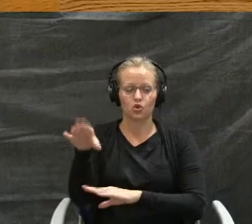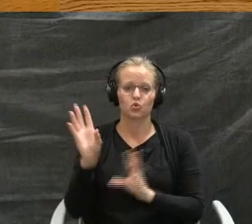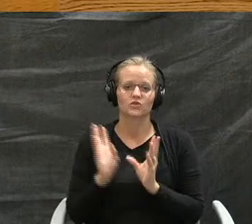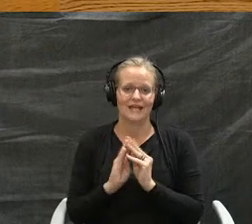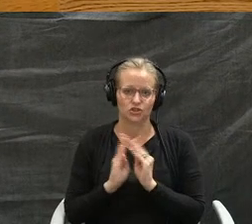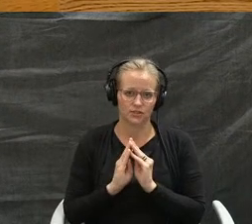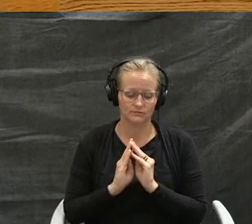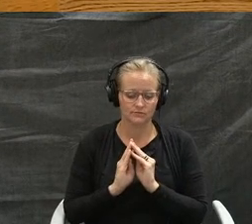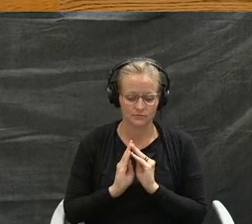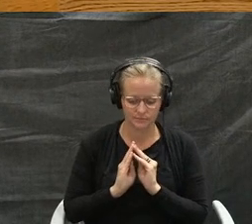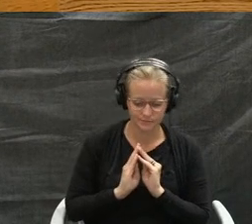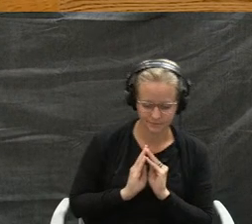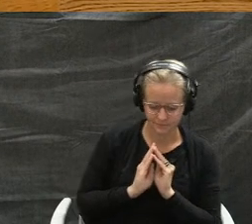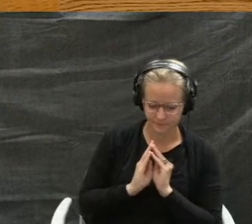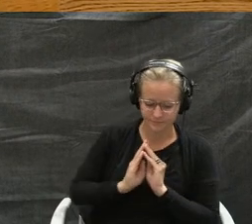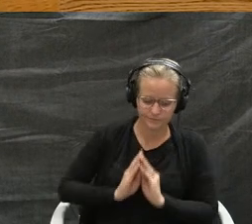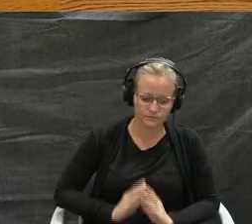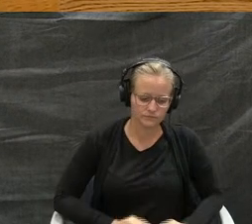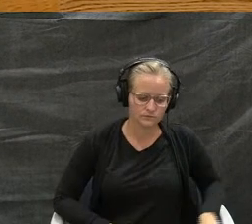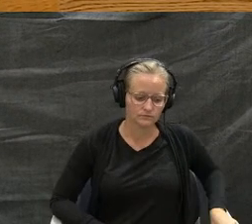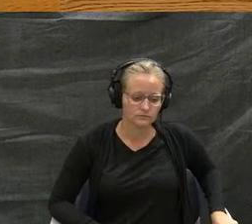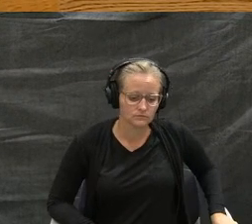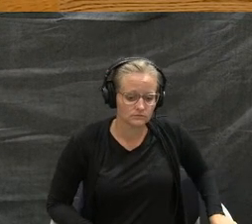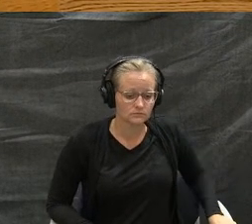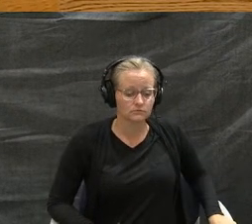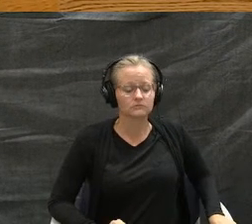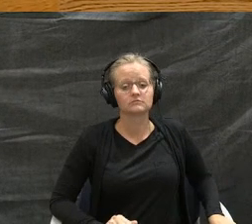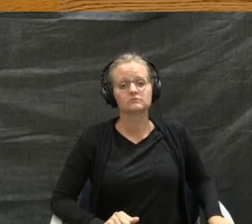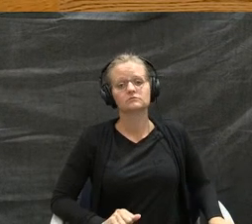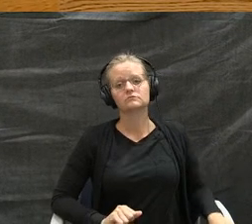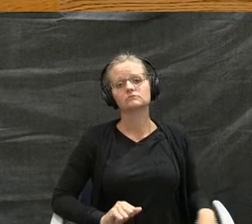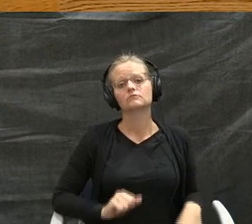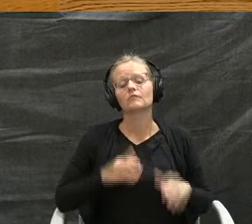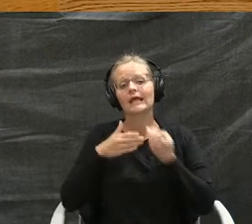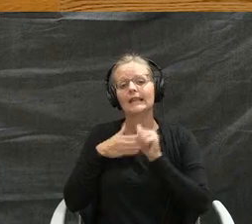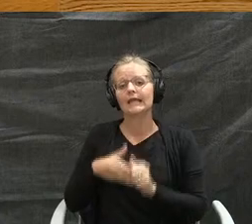leader on that team is Jeff Erickson are high school